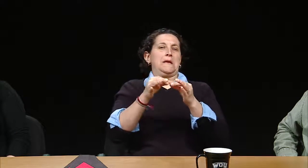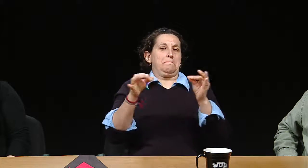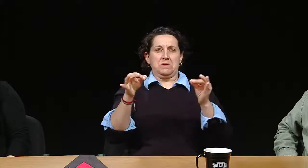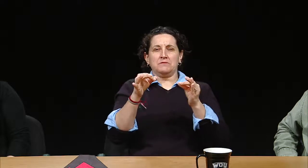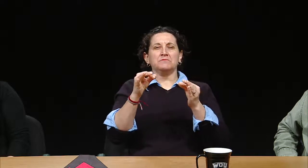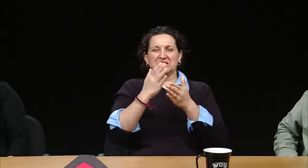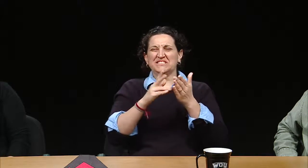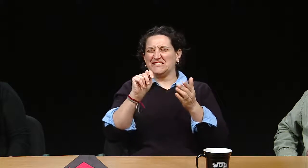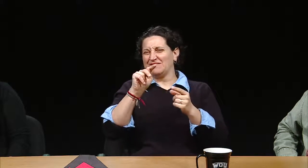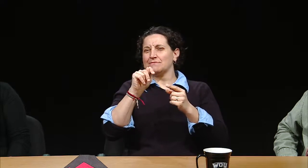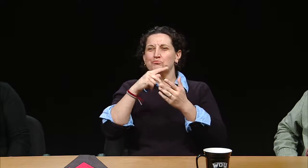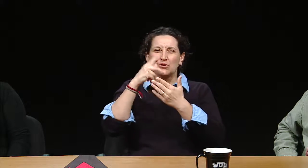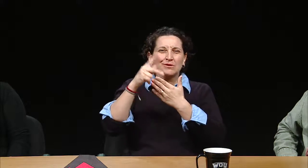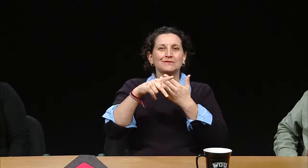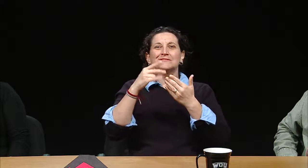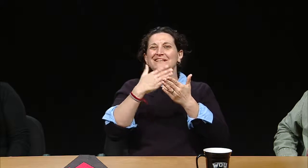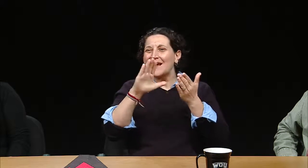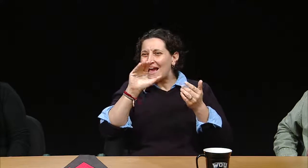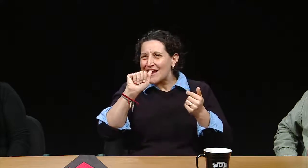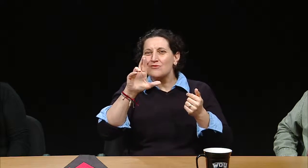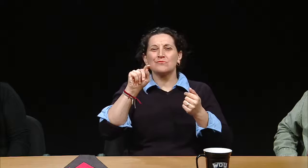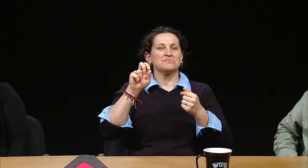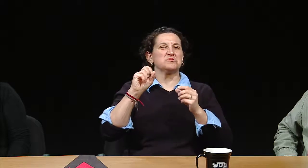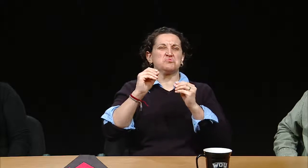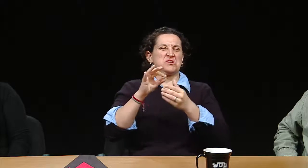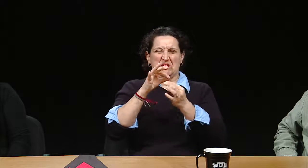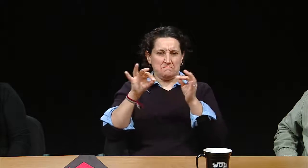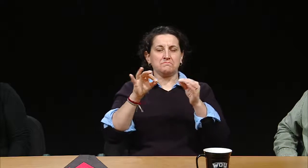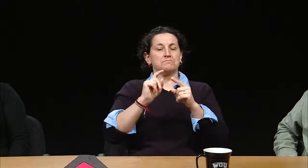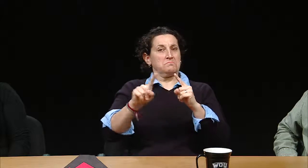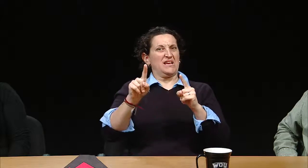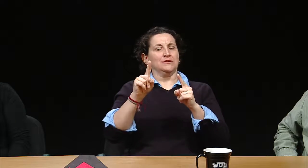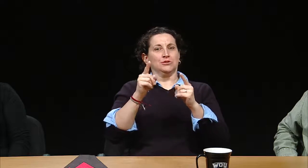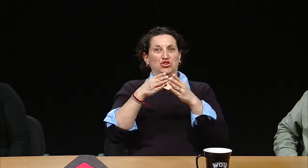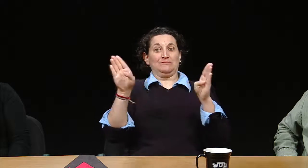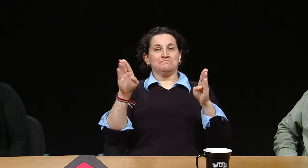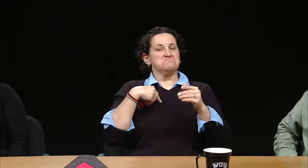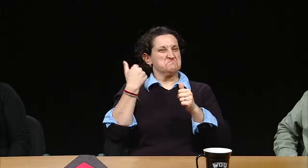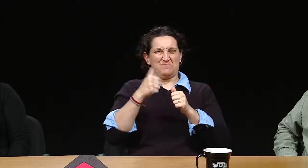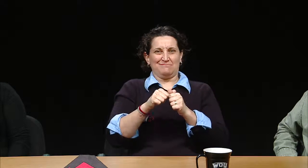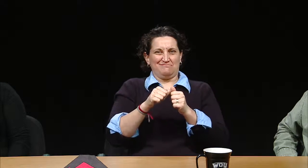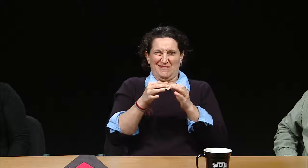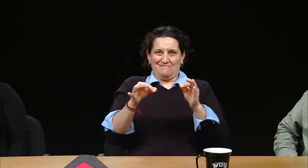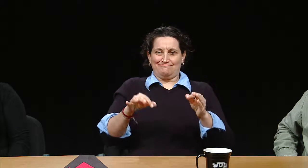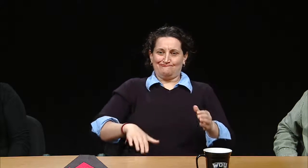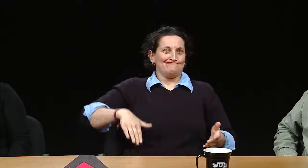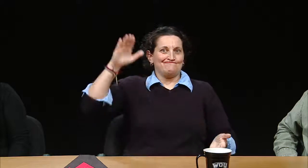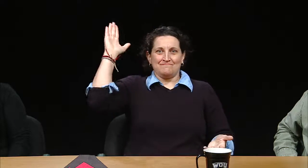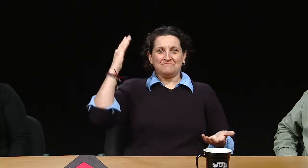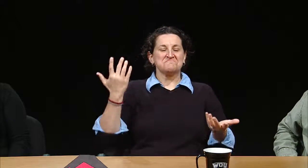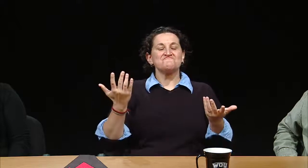So it doesn't matter if it's a person with a learning disability, or if it's my grandma, or if it's somebody who just wants